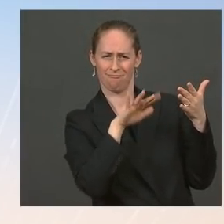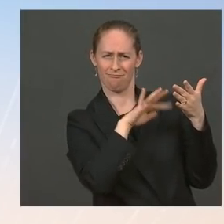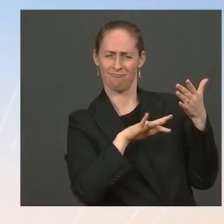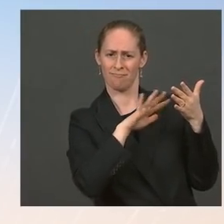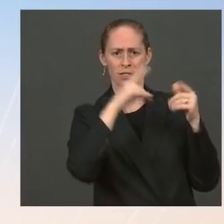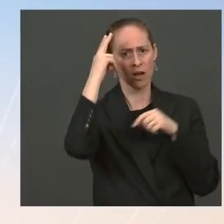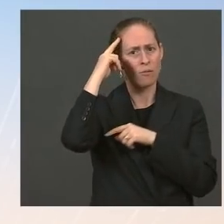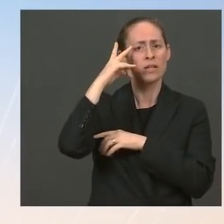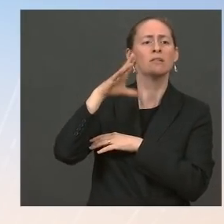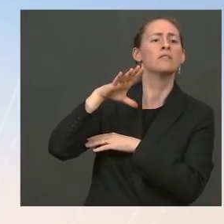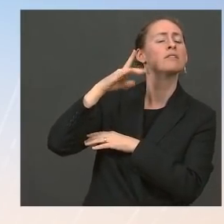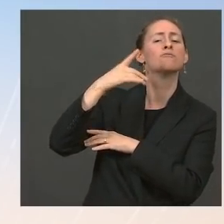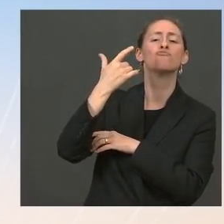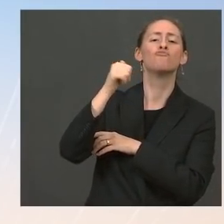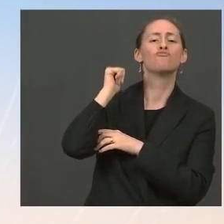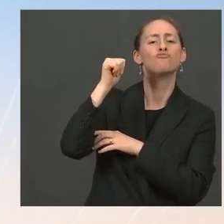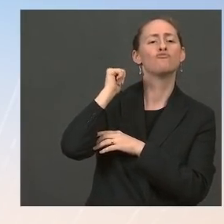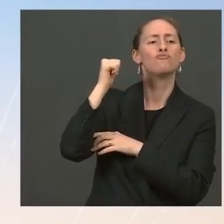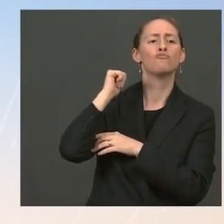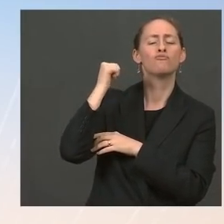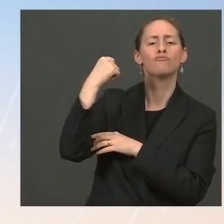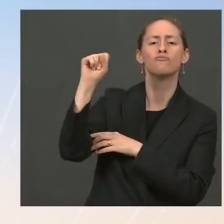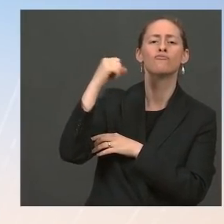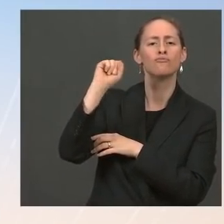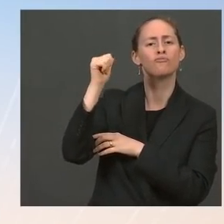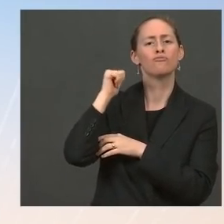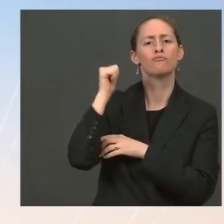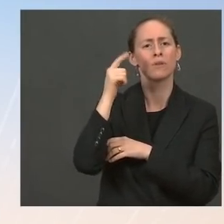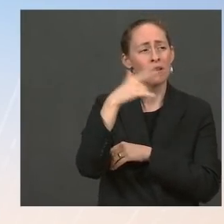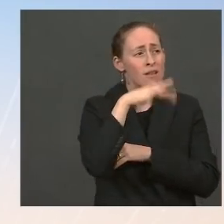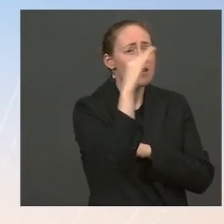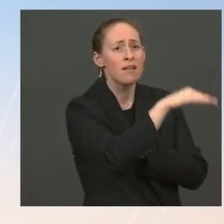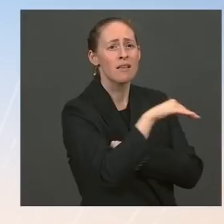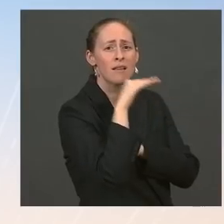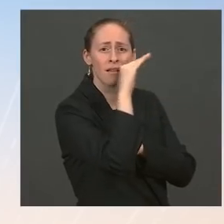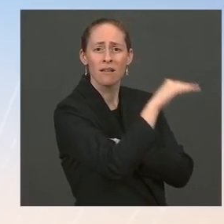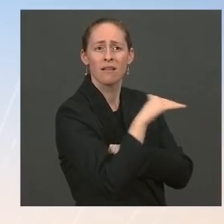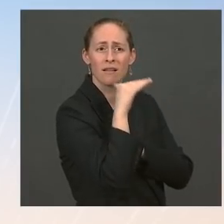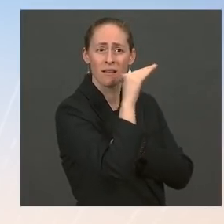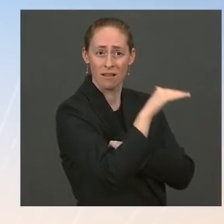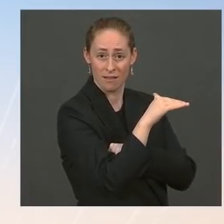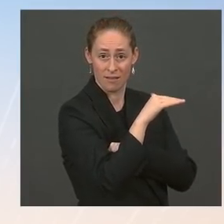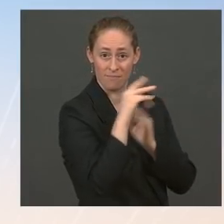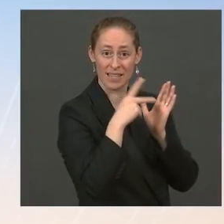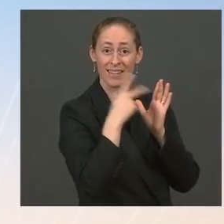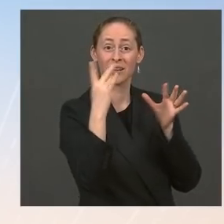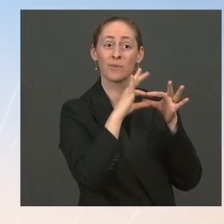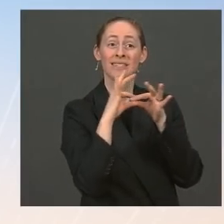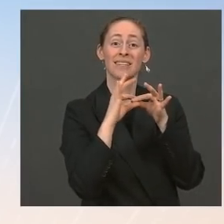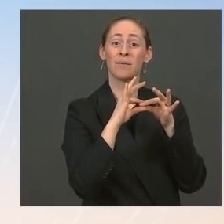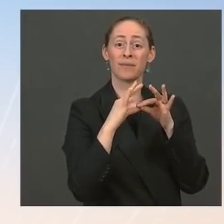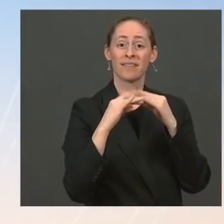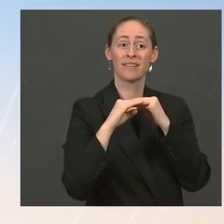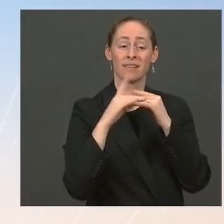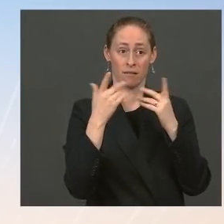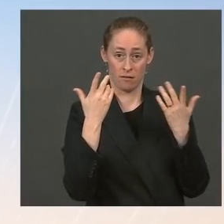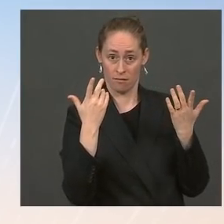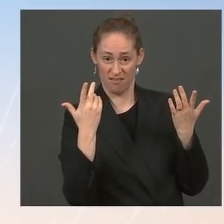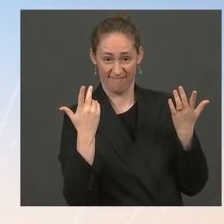Would that ever hurt your bilateral relationship? Would you ever punish them for that? Would you ever change that relationship